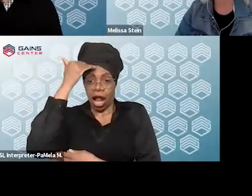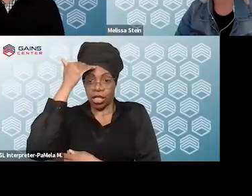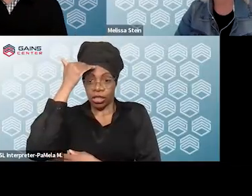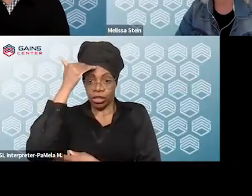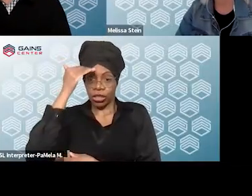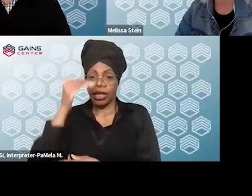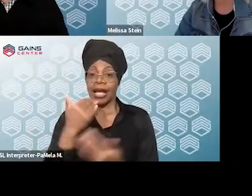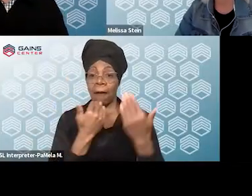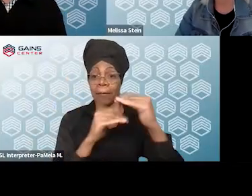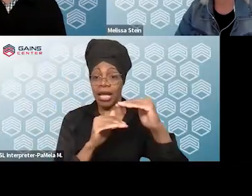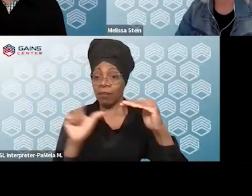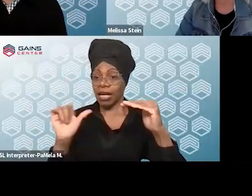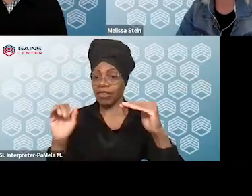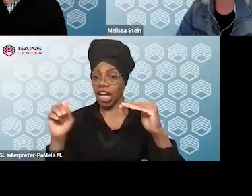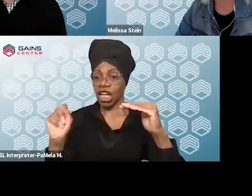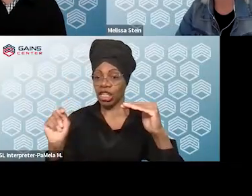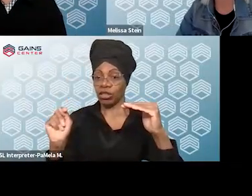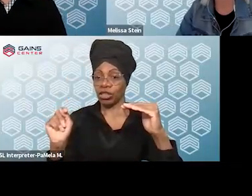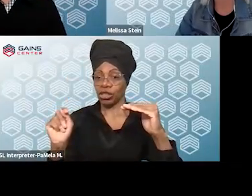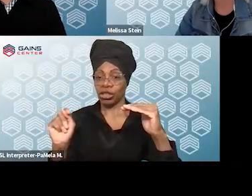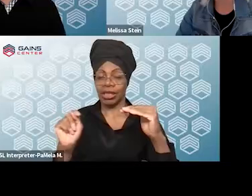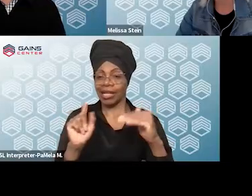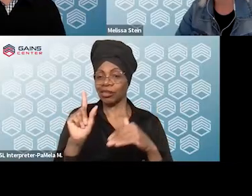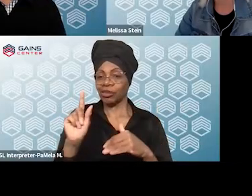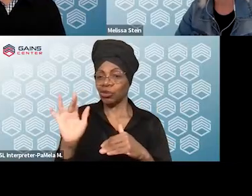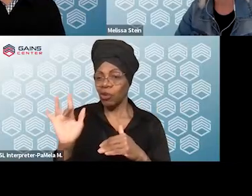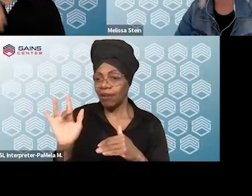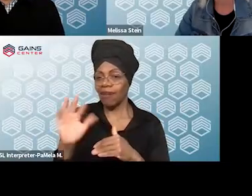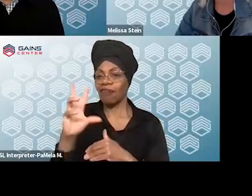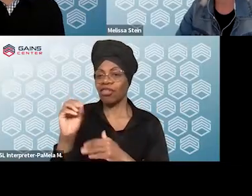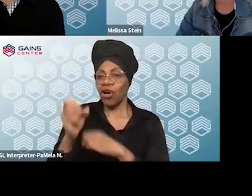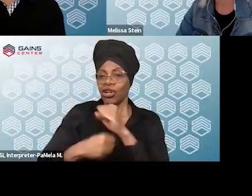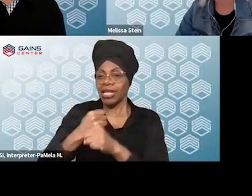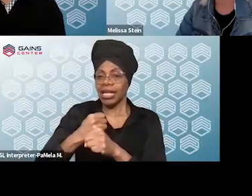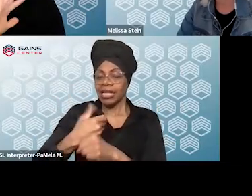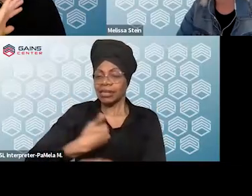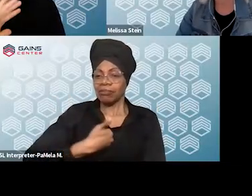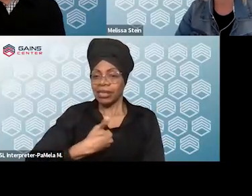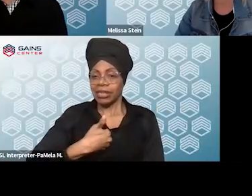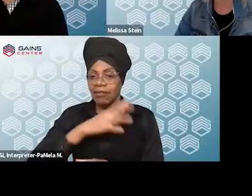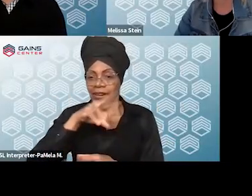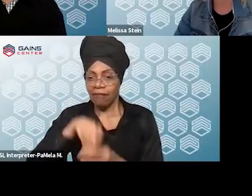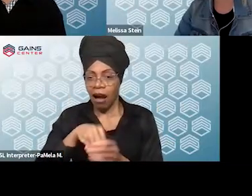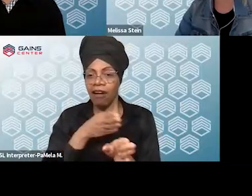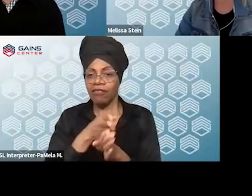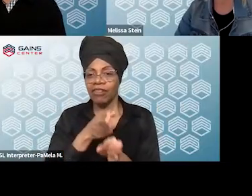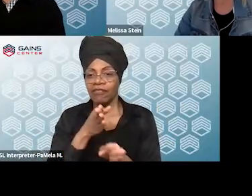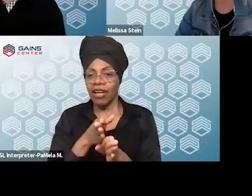and even in 25, 30 years of being in this field and running the National Association, had not heard about it,